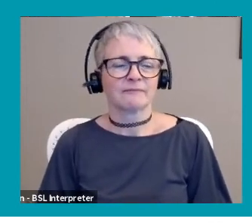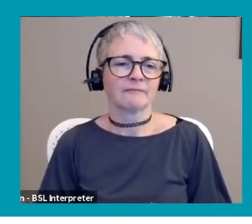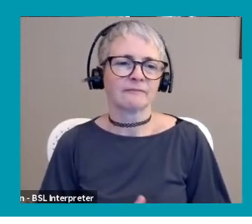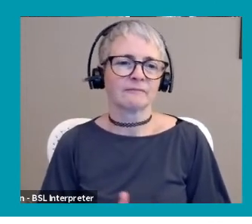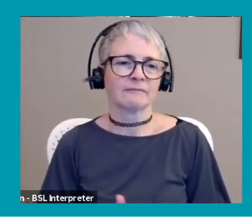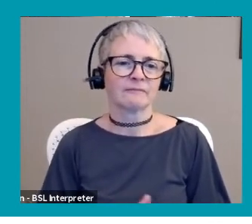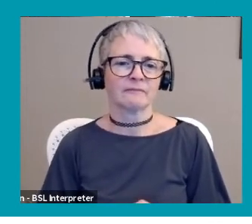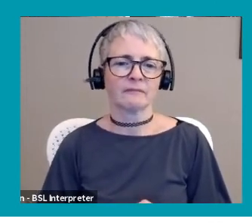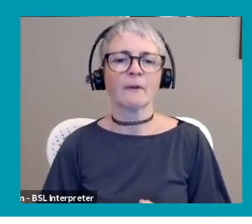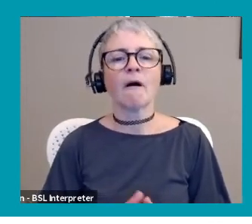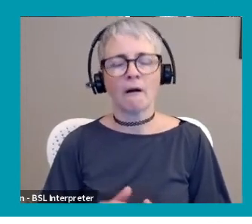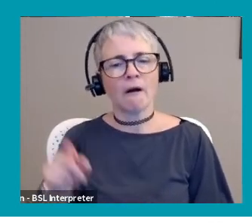Somebody else is saying Behance.